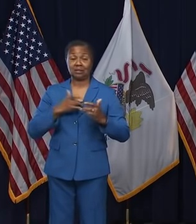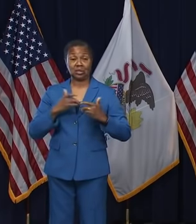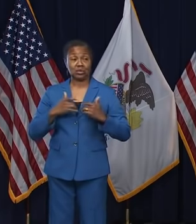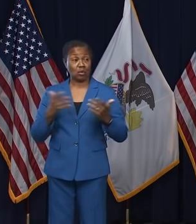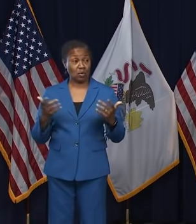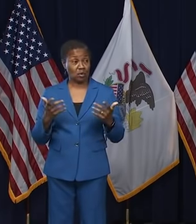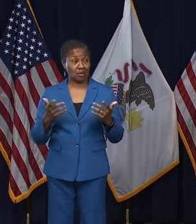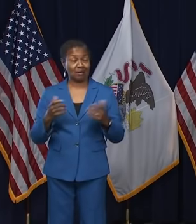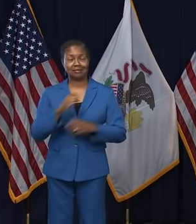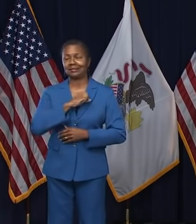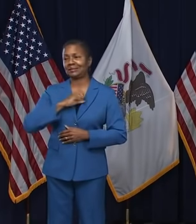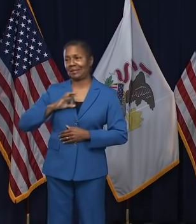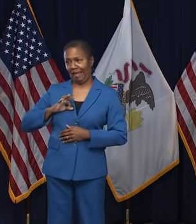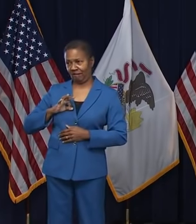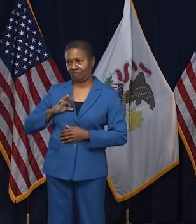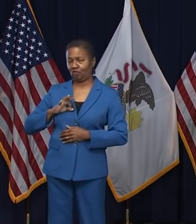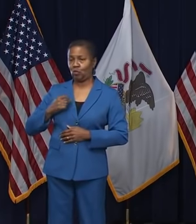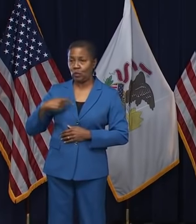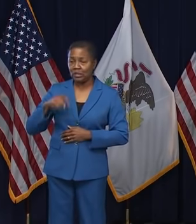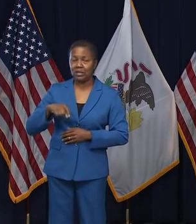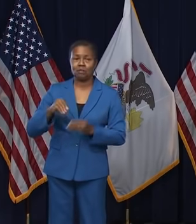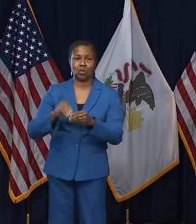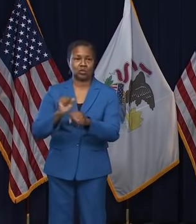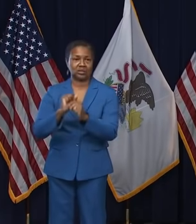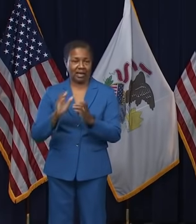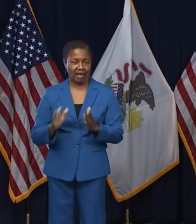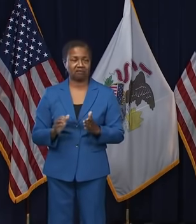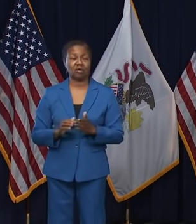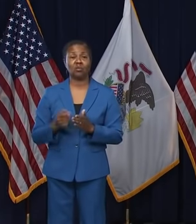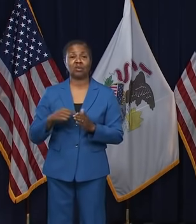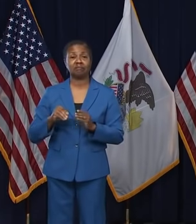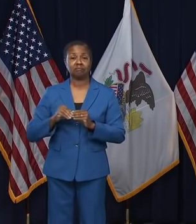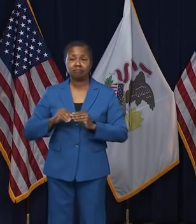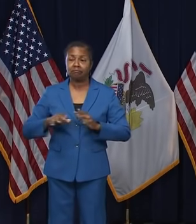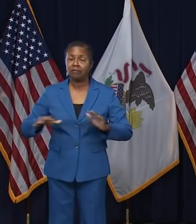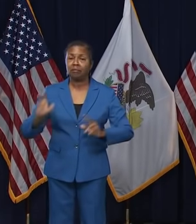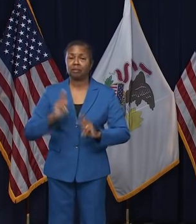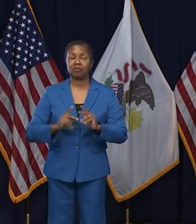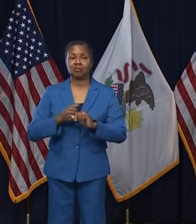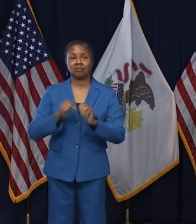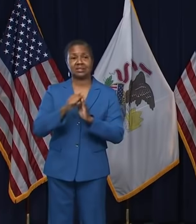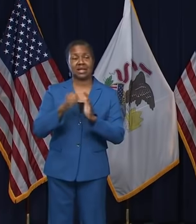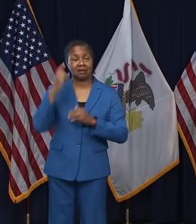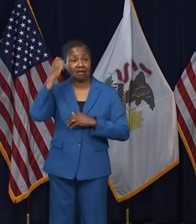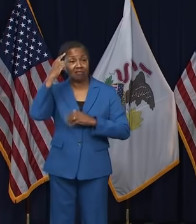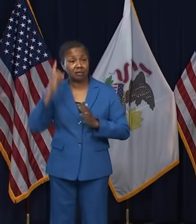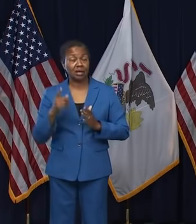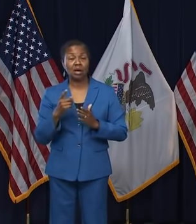put more beds in somewhere our